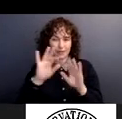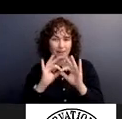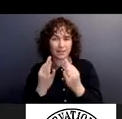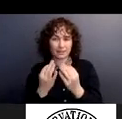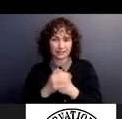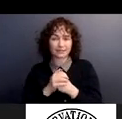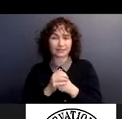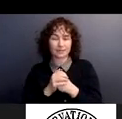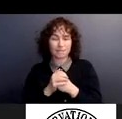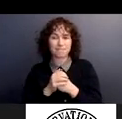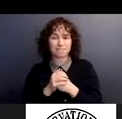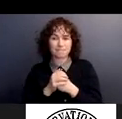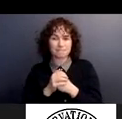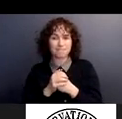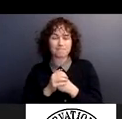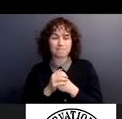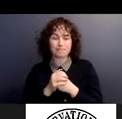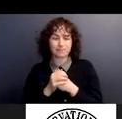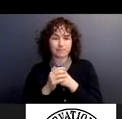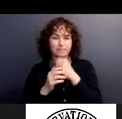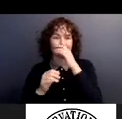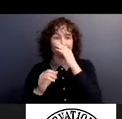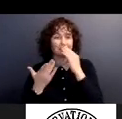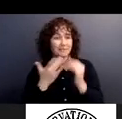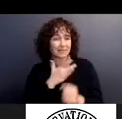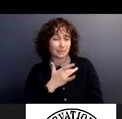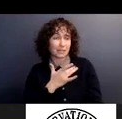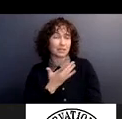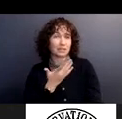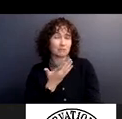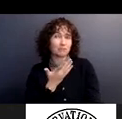and that usually your County